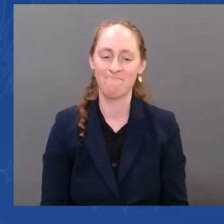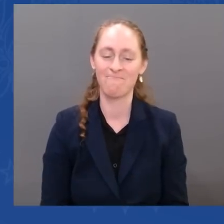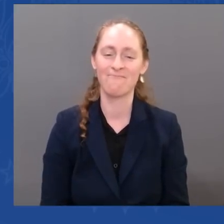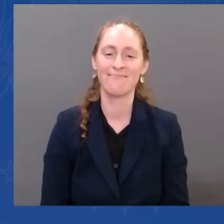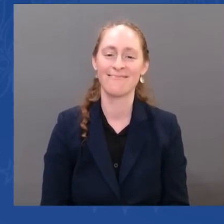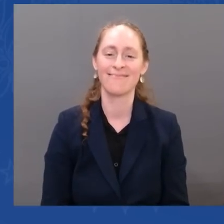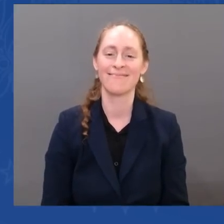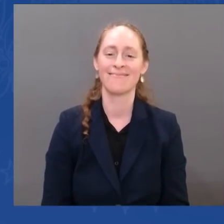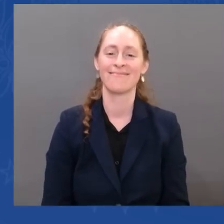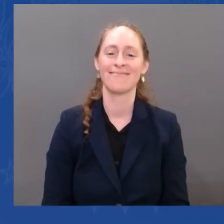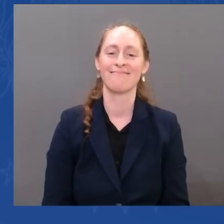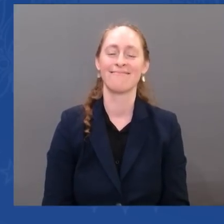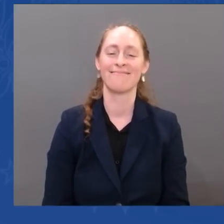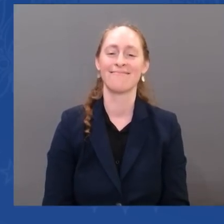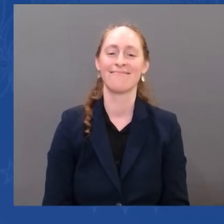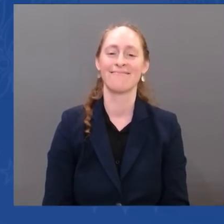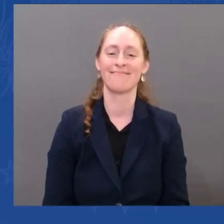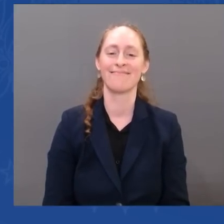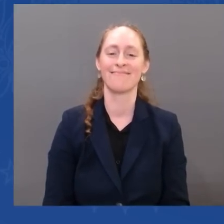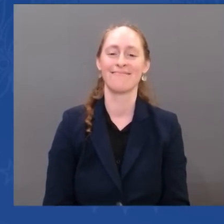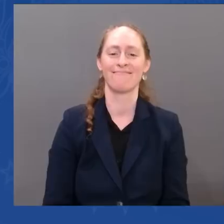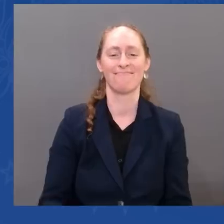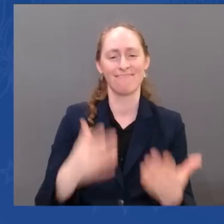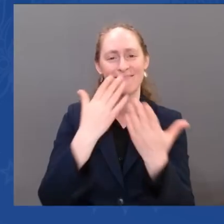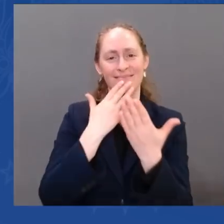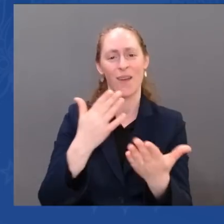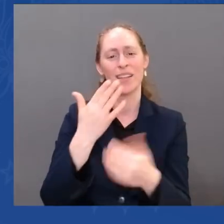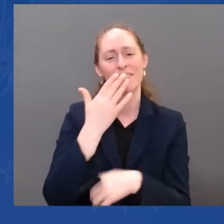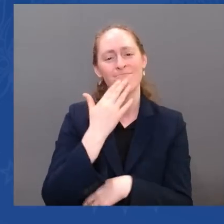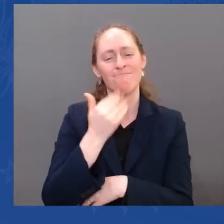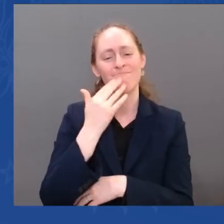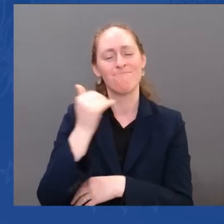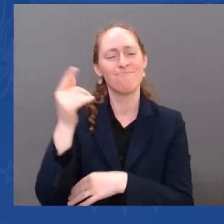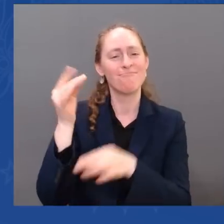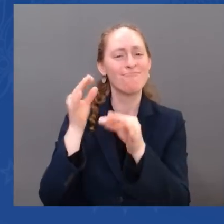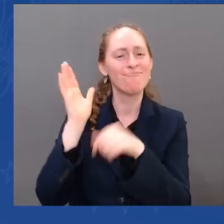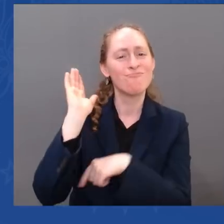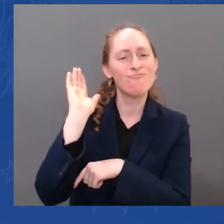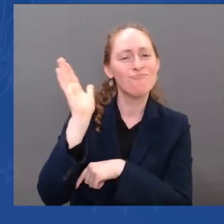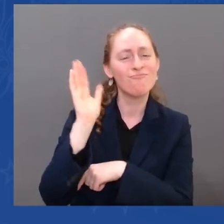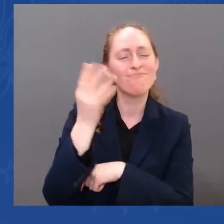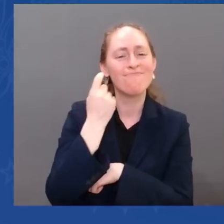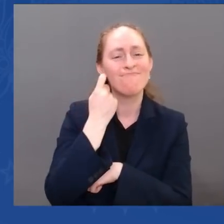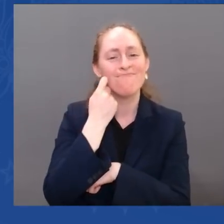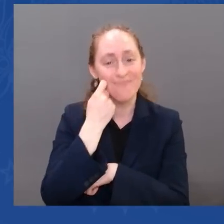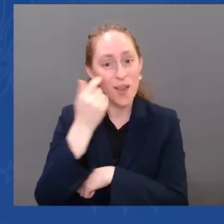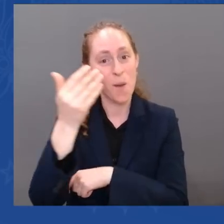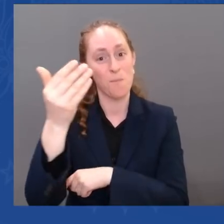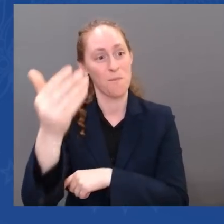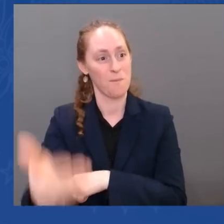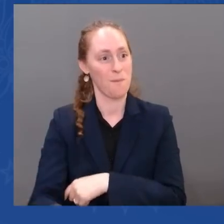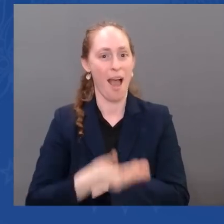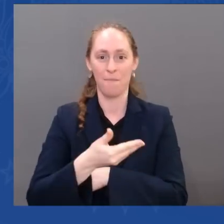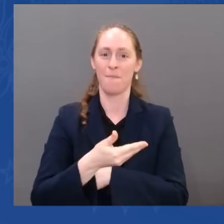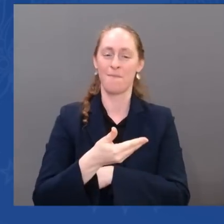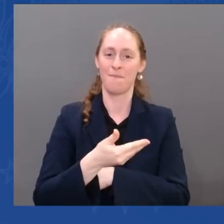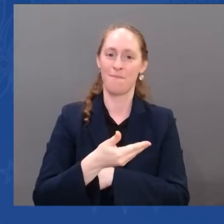Thank you. And welcome, finally, to the Bicentennial Celebration and the very in --